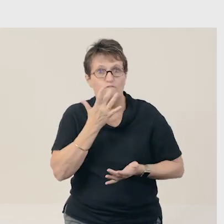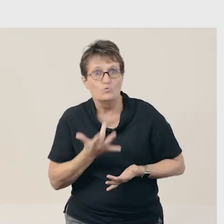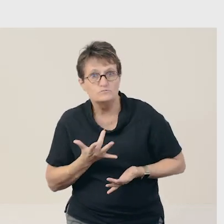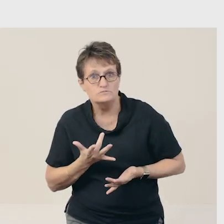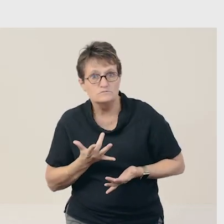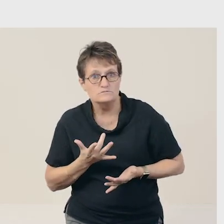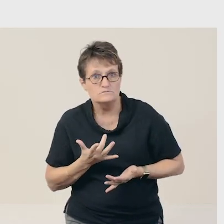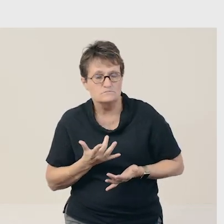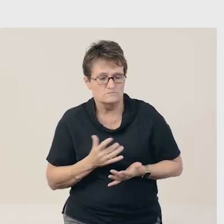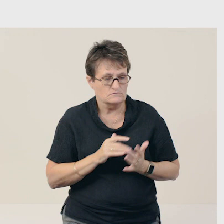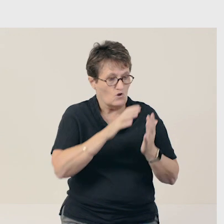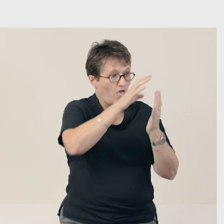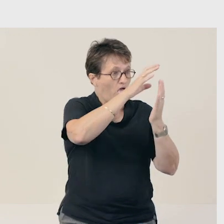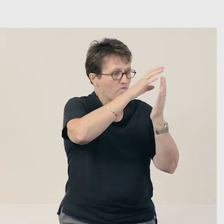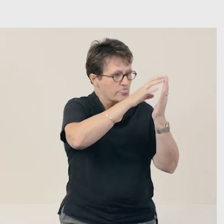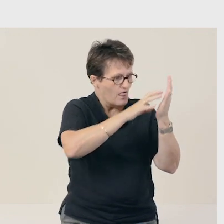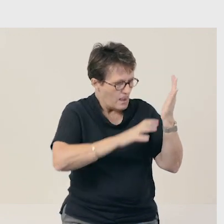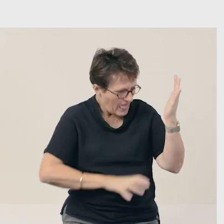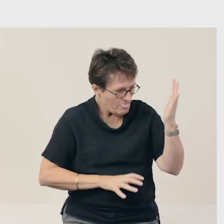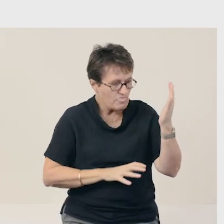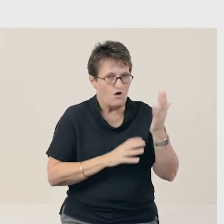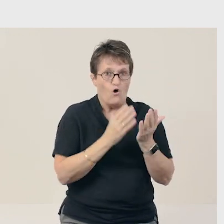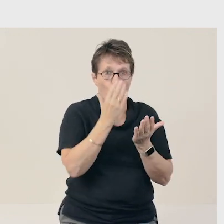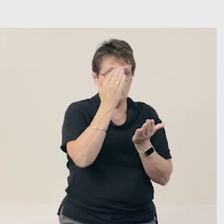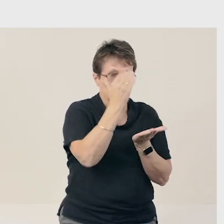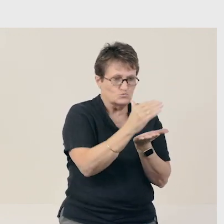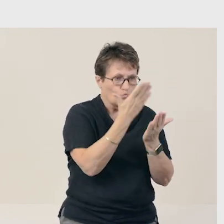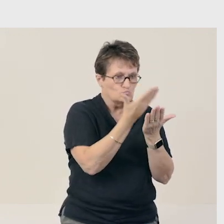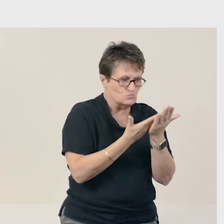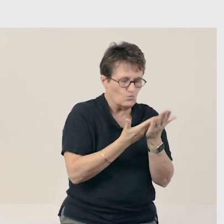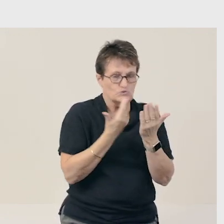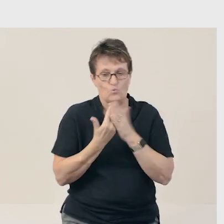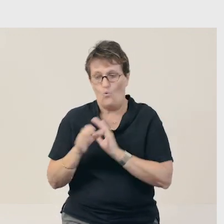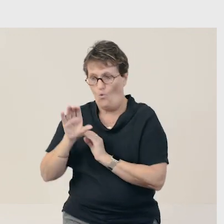The length of short stories and novels is similar.